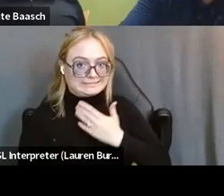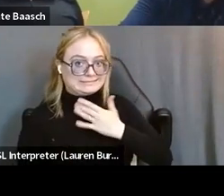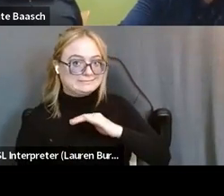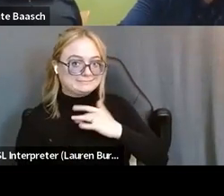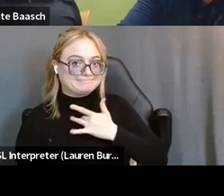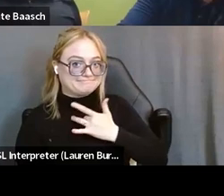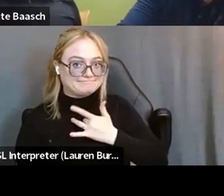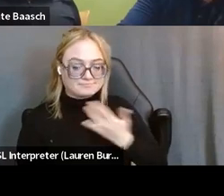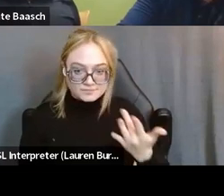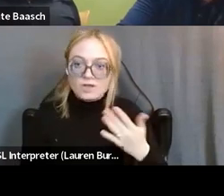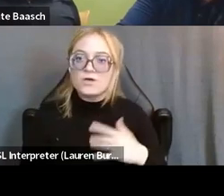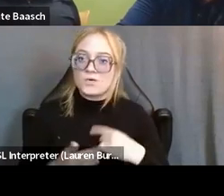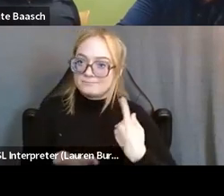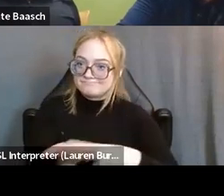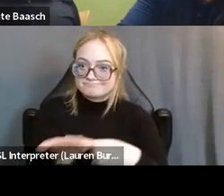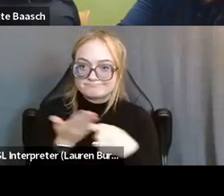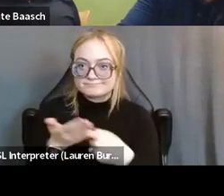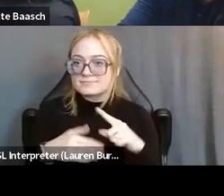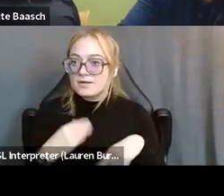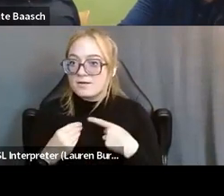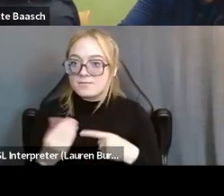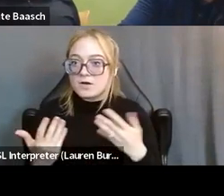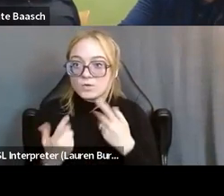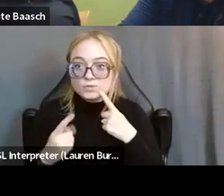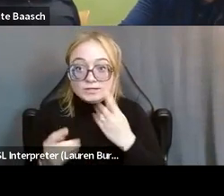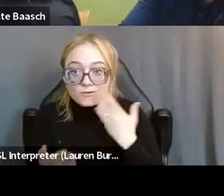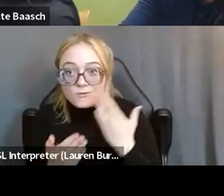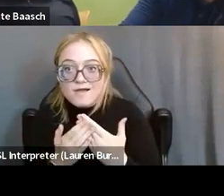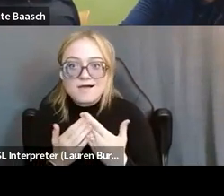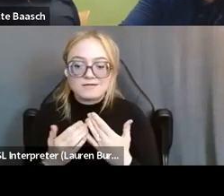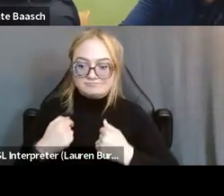like what's working well with our process and what do we need to sort of troubleshoot and figure out.